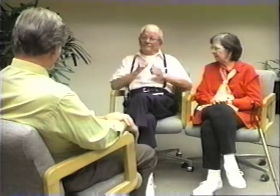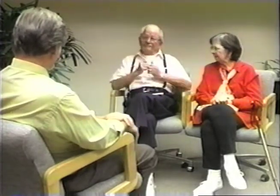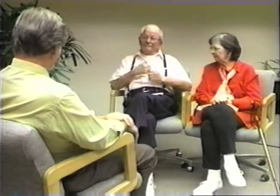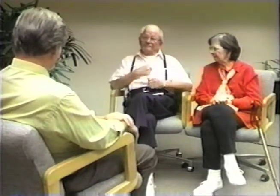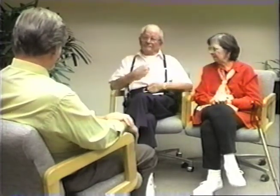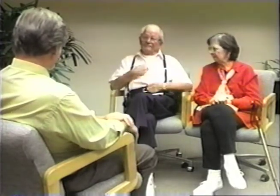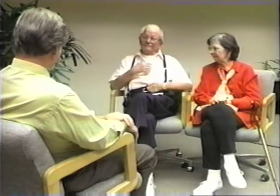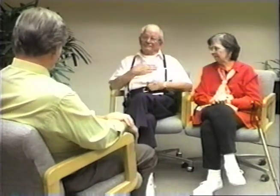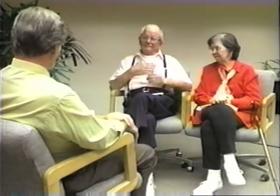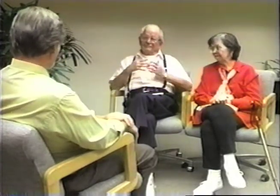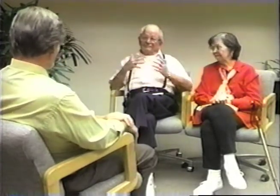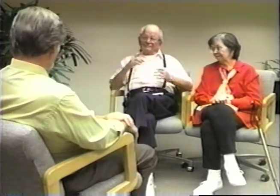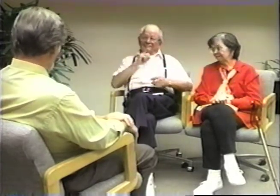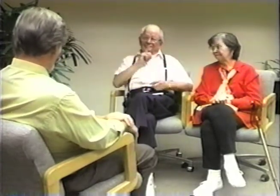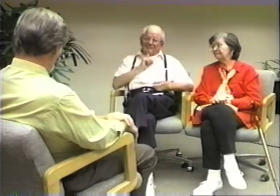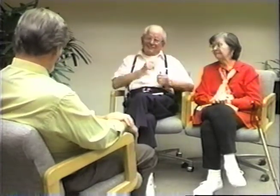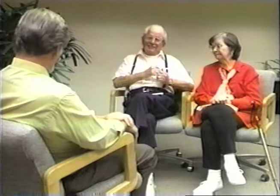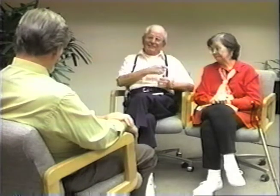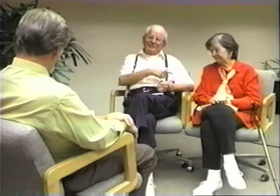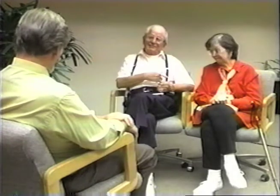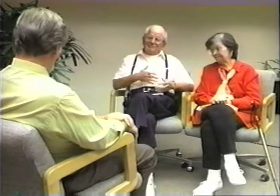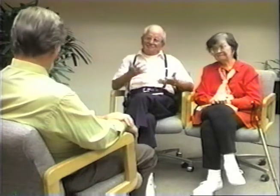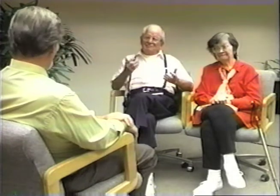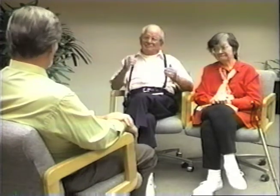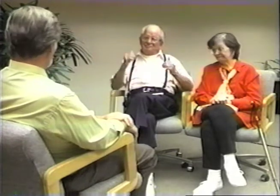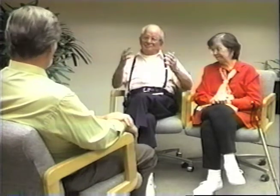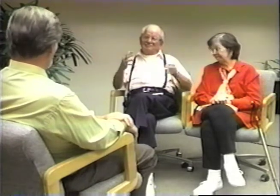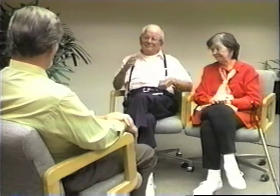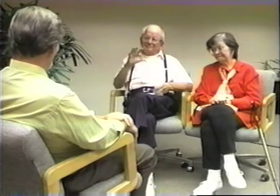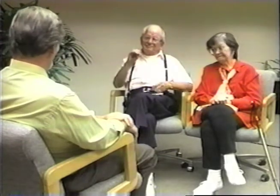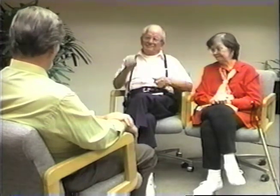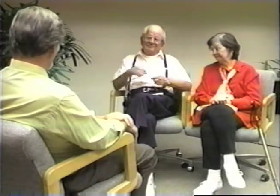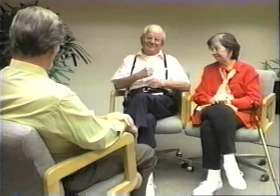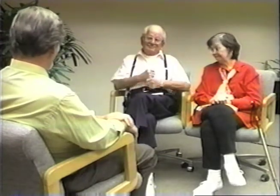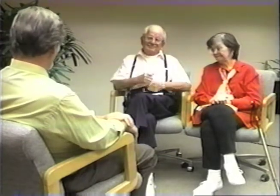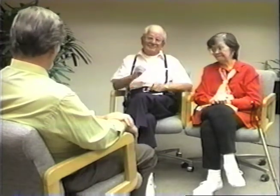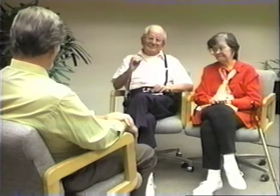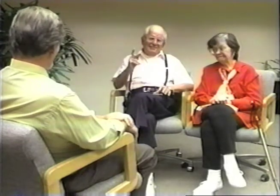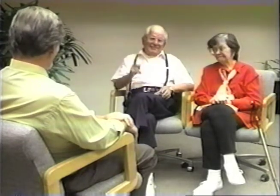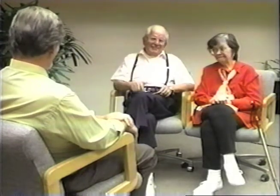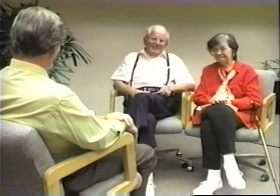She's had to have a lot of patience with me and I've had to have a lot of patience with her too.